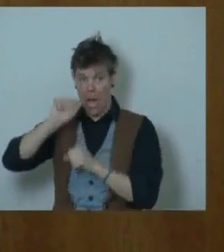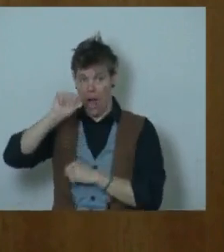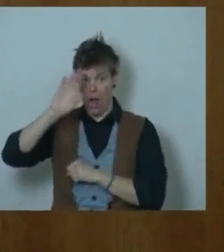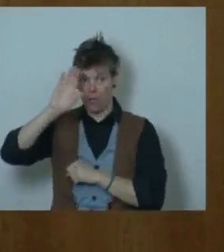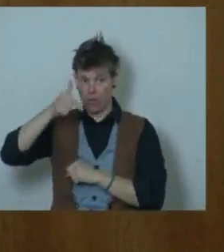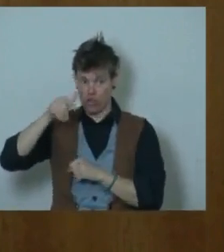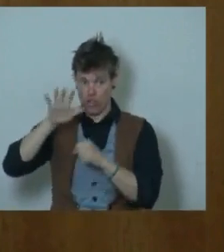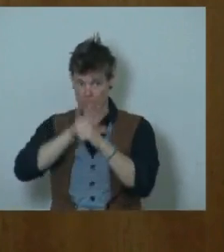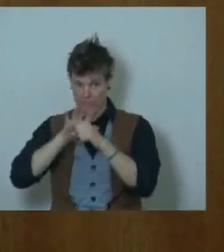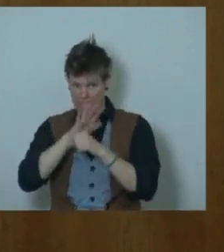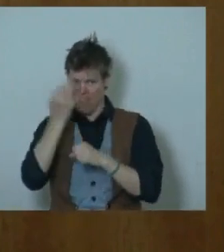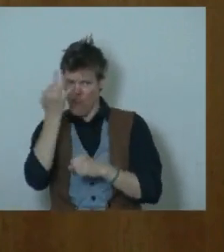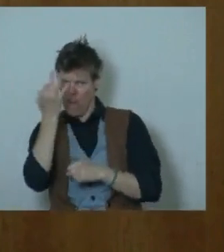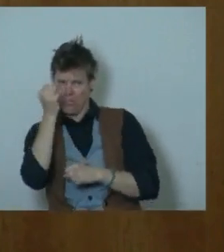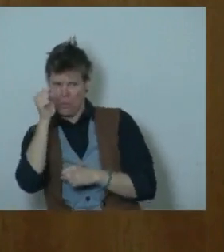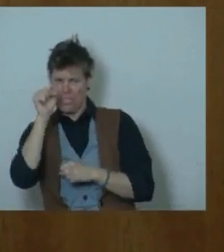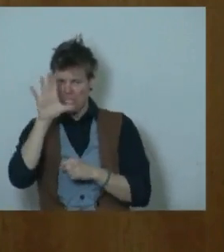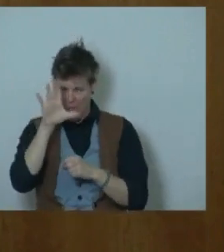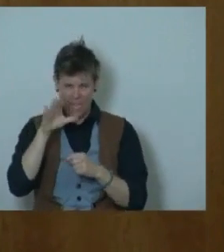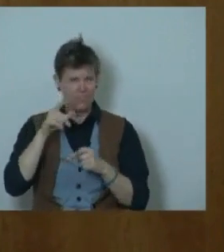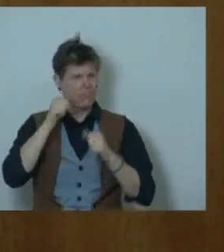OVER THE WEEKEND WE TESTED IN ALBUQUERQUE.